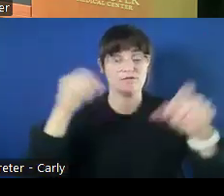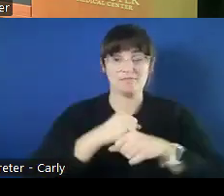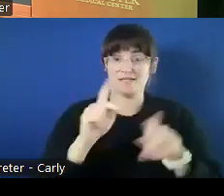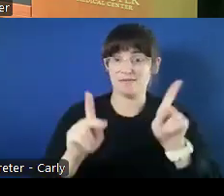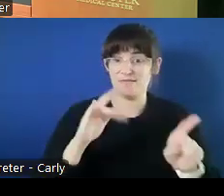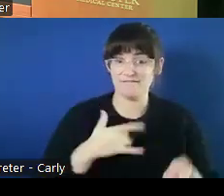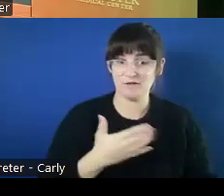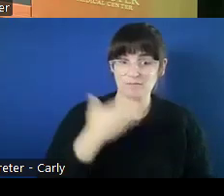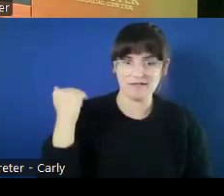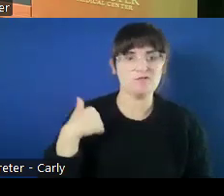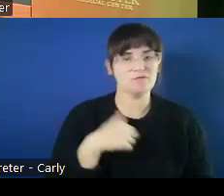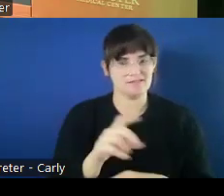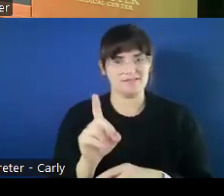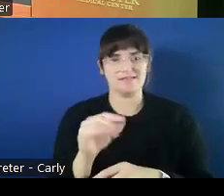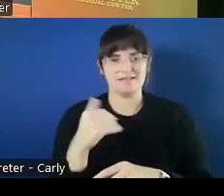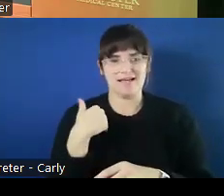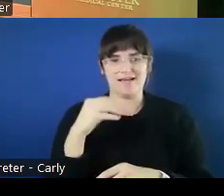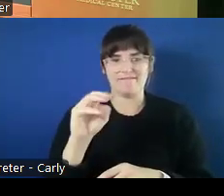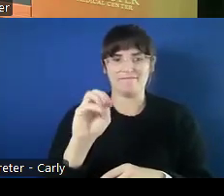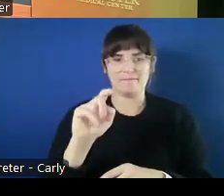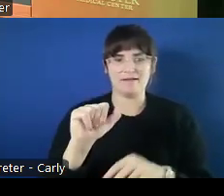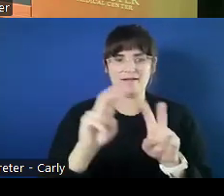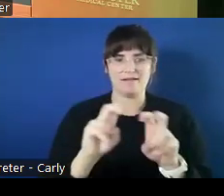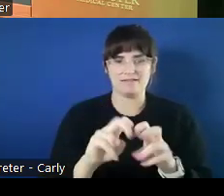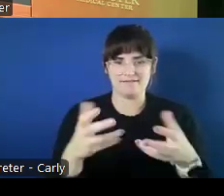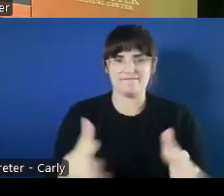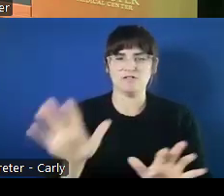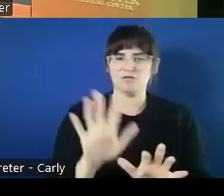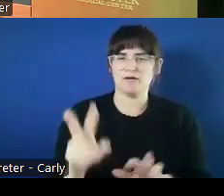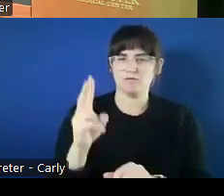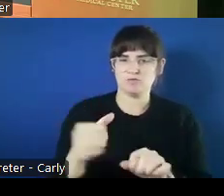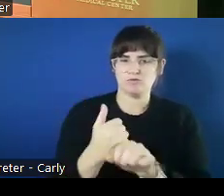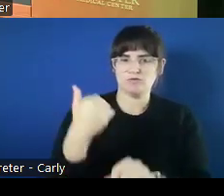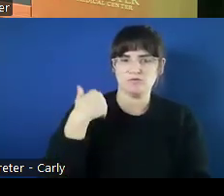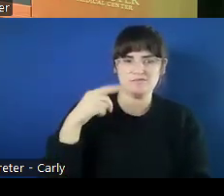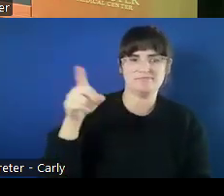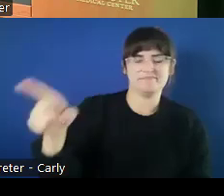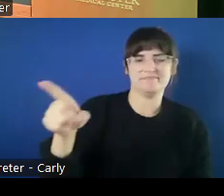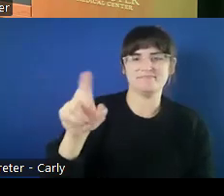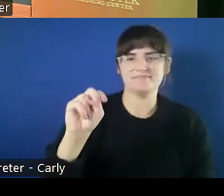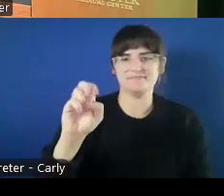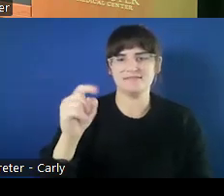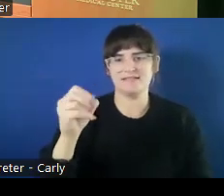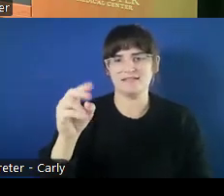in the Netherlands um this was um looking at positive psychology based interventions uh and